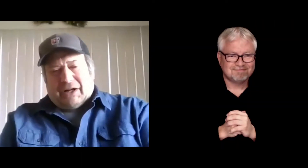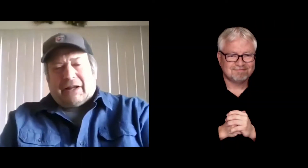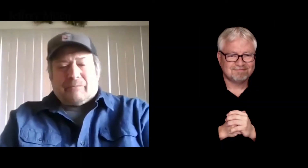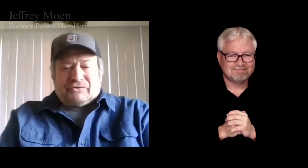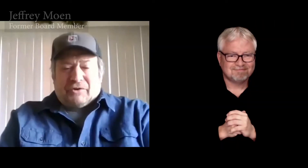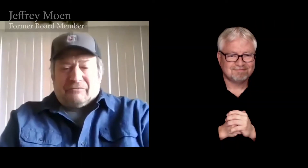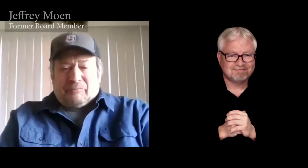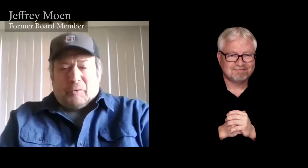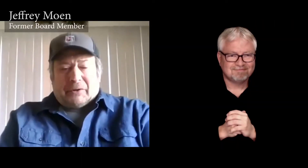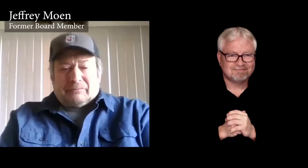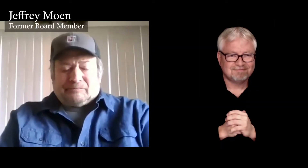My name is Jeff Moen.